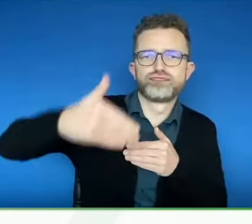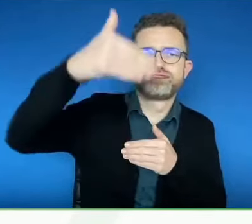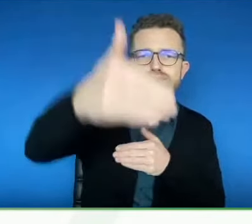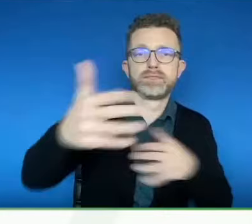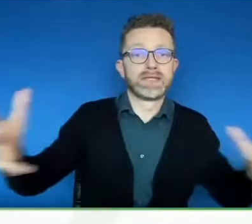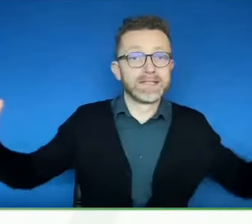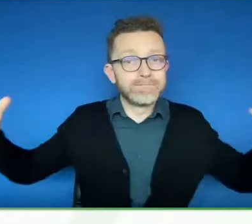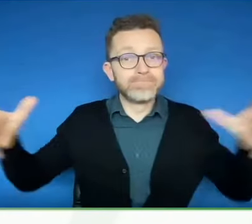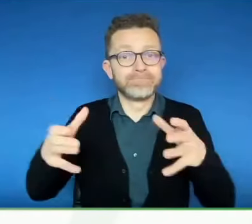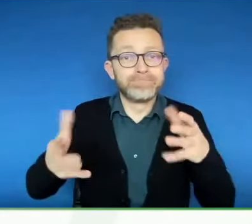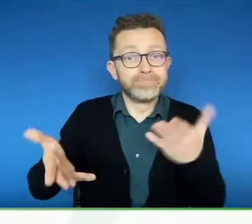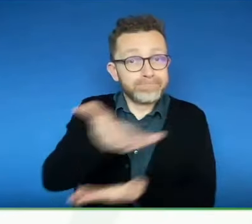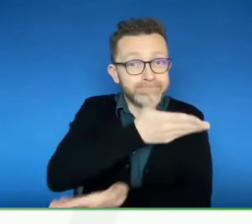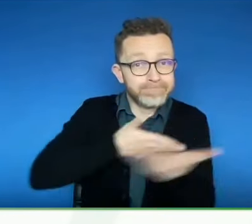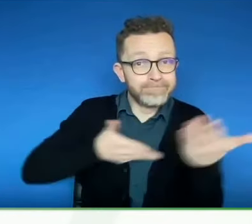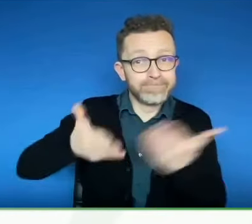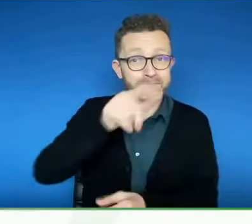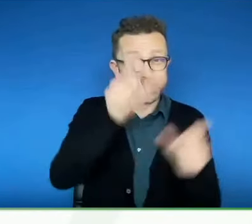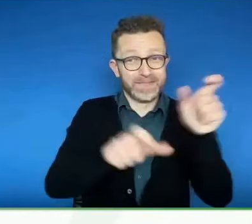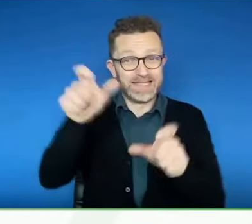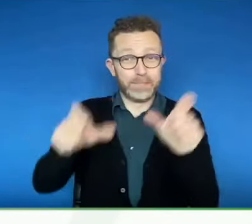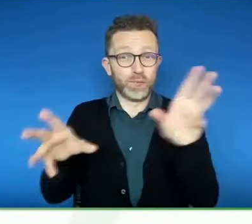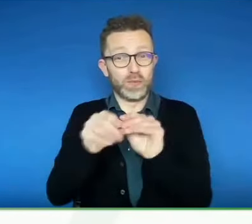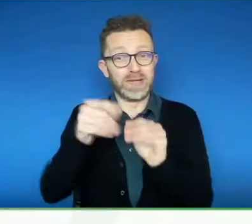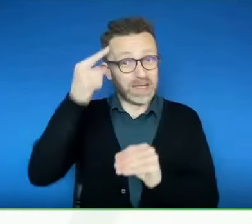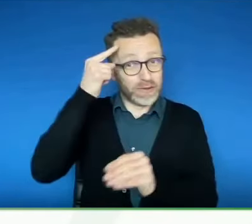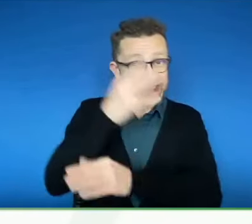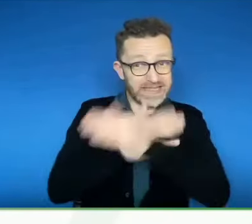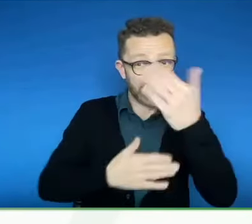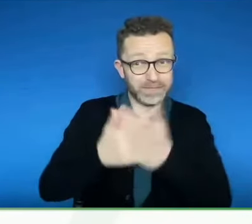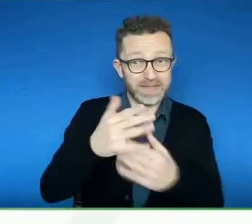So that by being in a group they have the opportunity to recognise